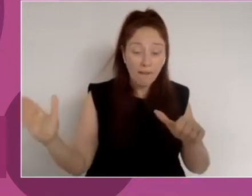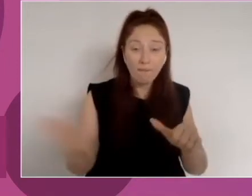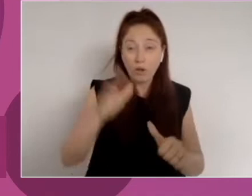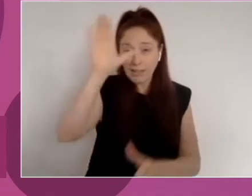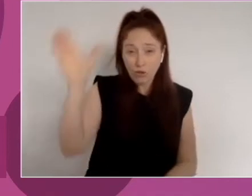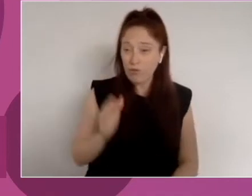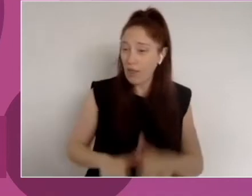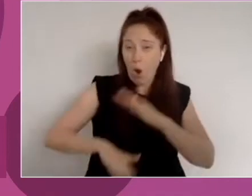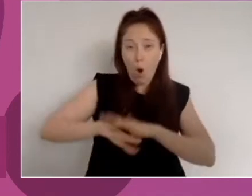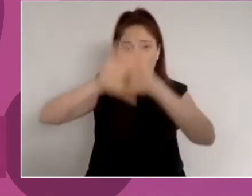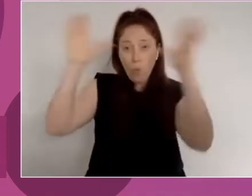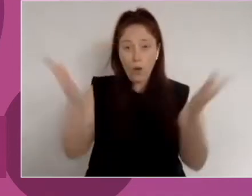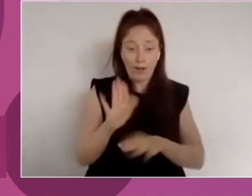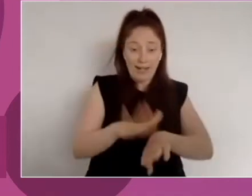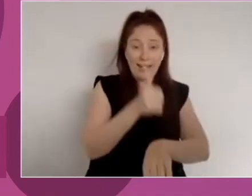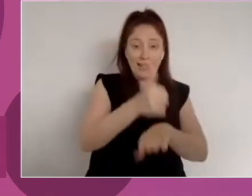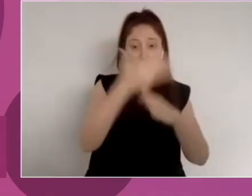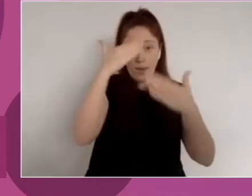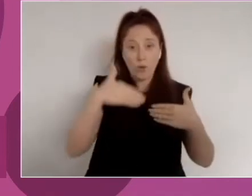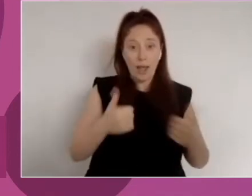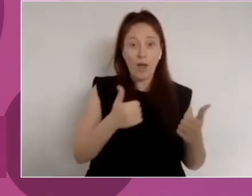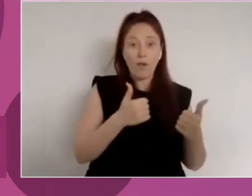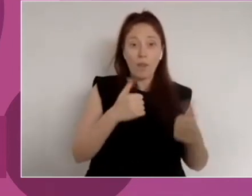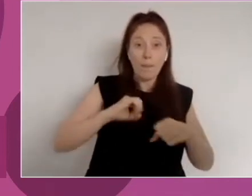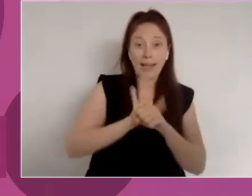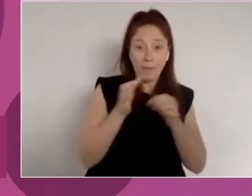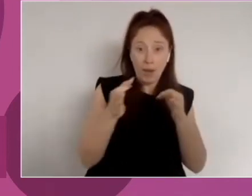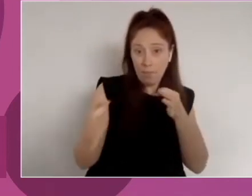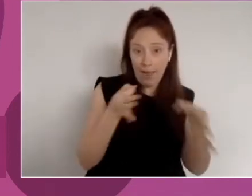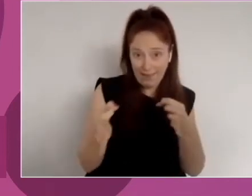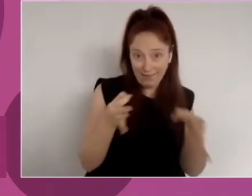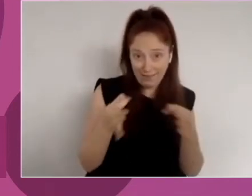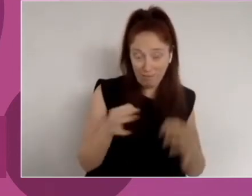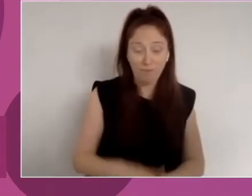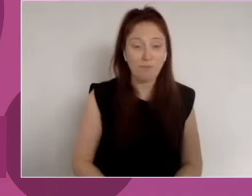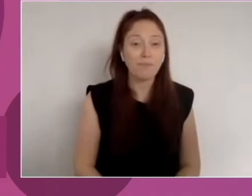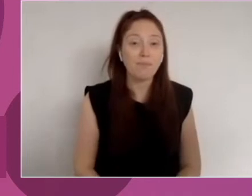up with a mental health pandemic response plan. And literally, the day that Cabinet endorsed it,